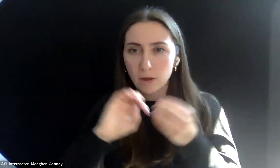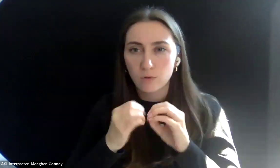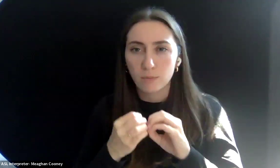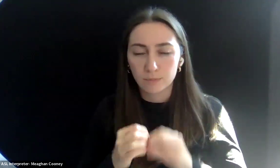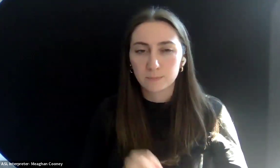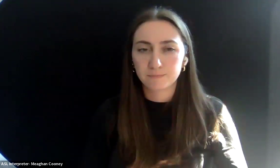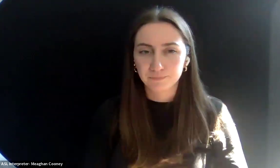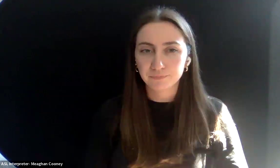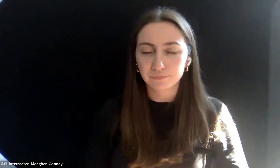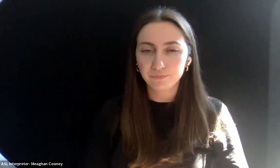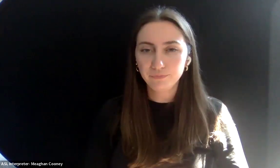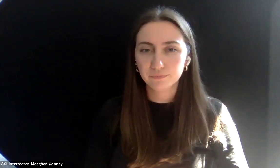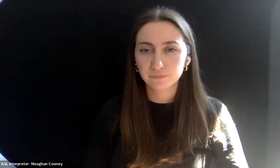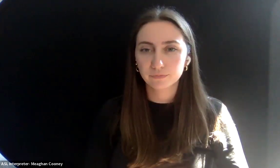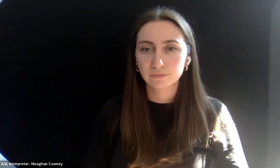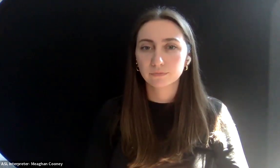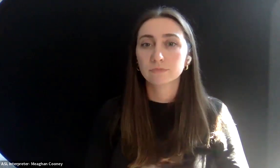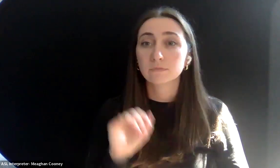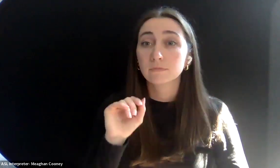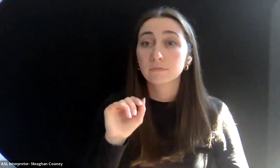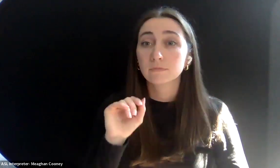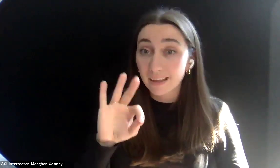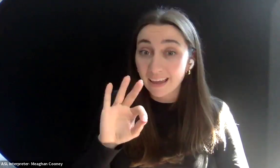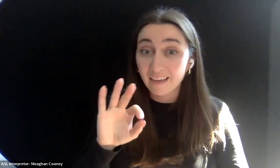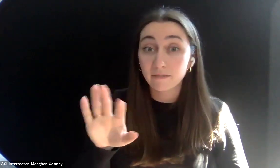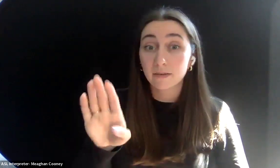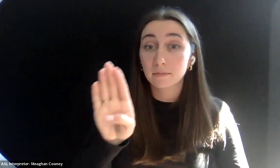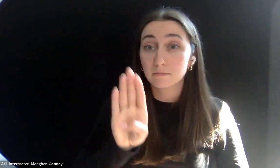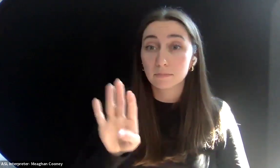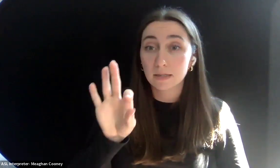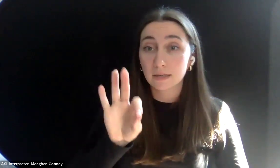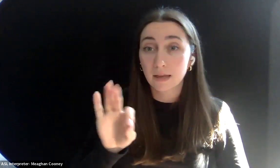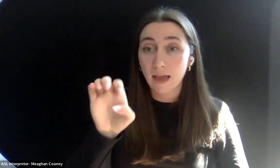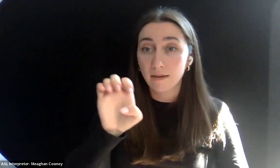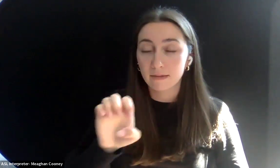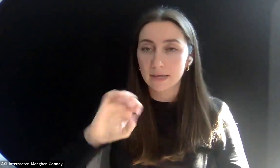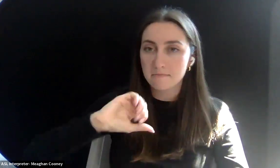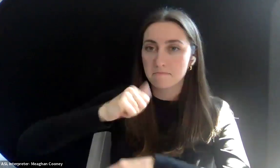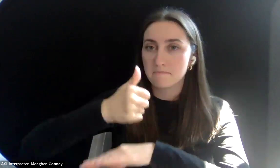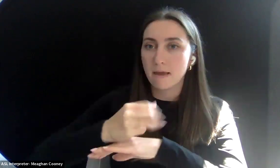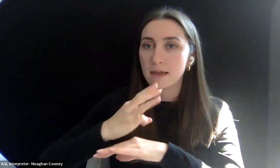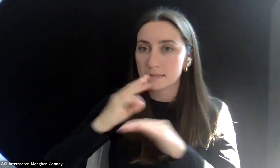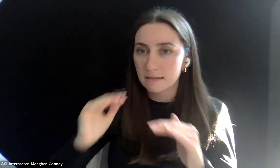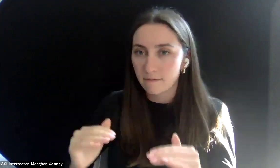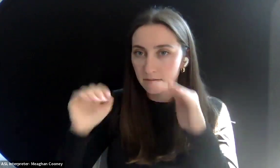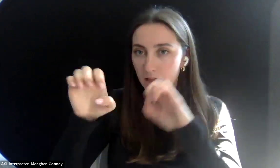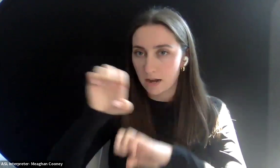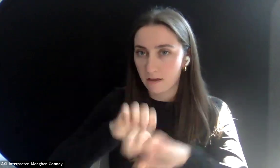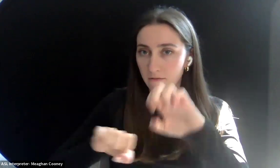Now, if there has been a base flood elevation or BFE established, we would ask you to address elevation relative to